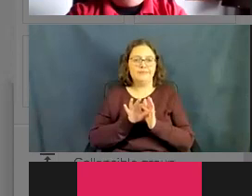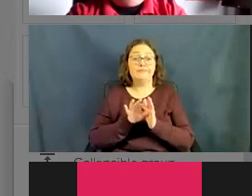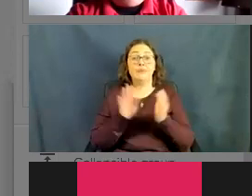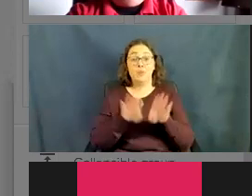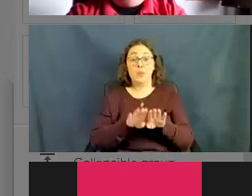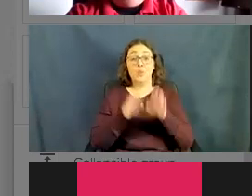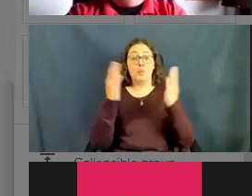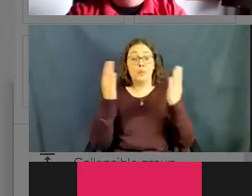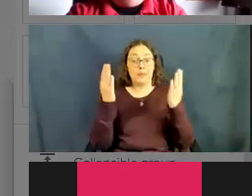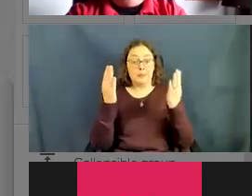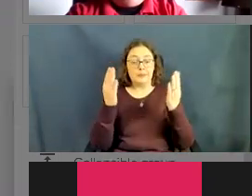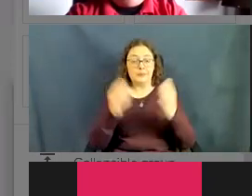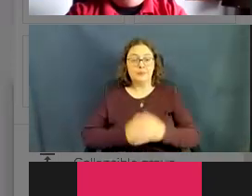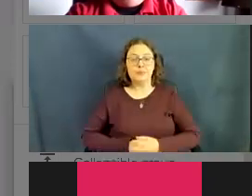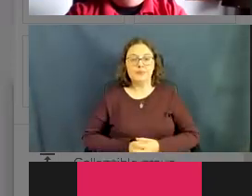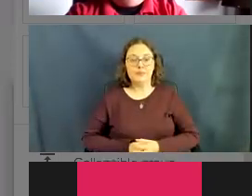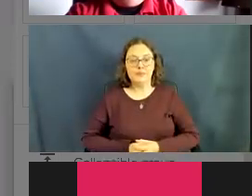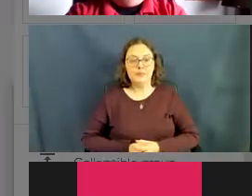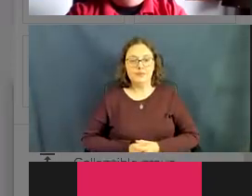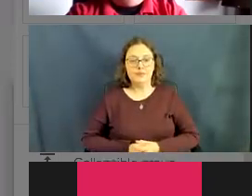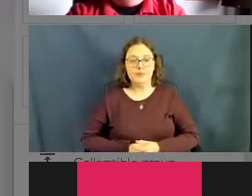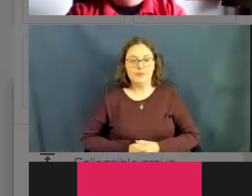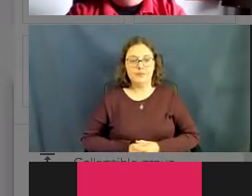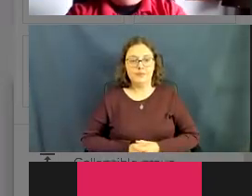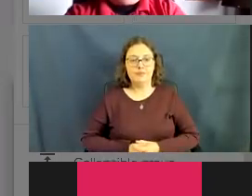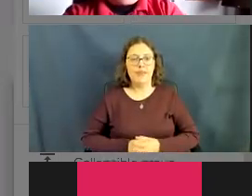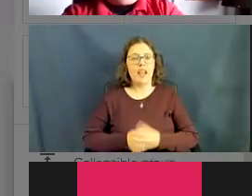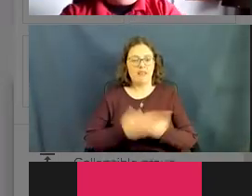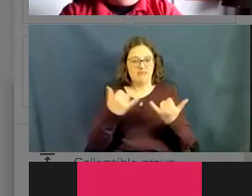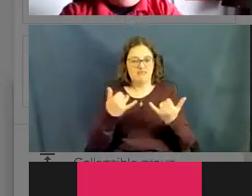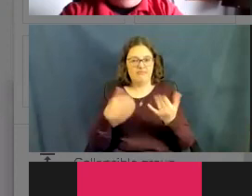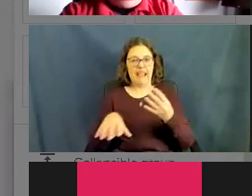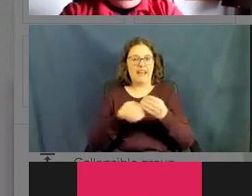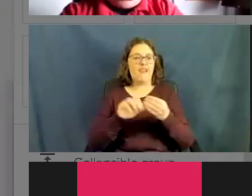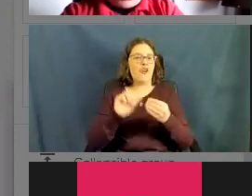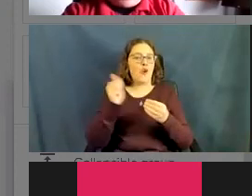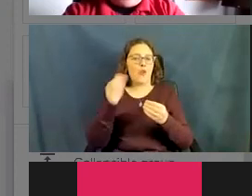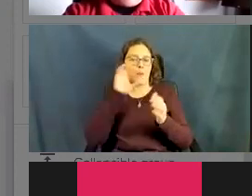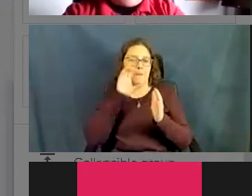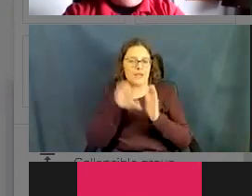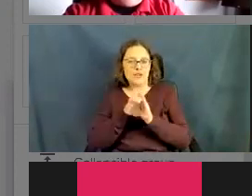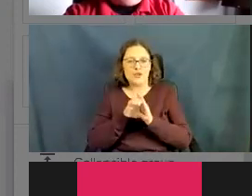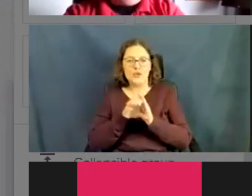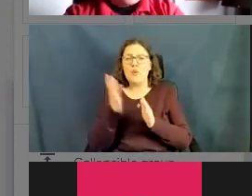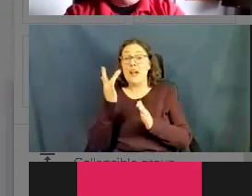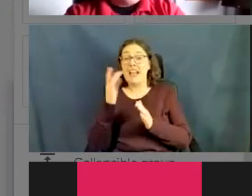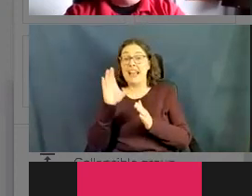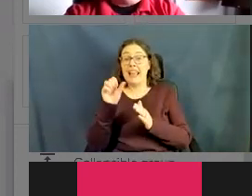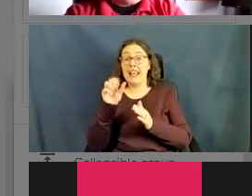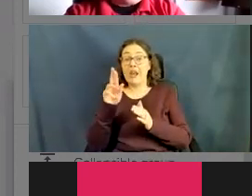You must go up to her upper left-hand corner where it says file.